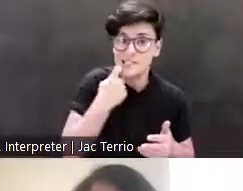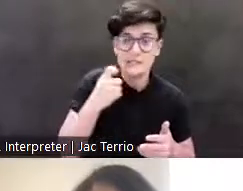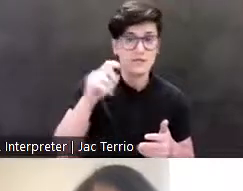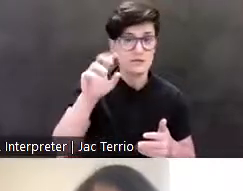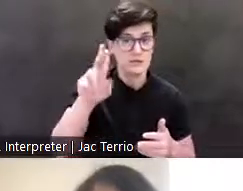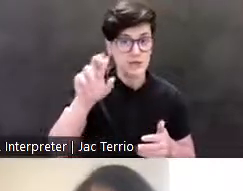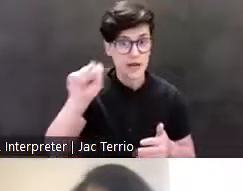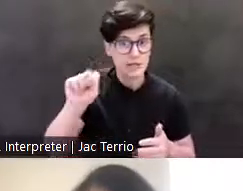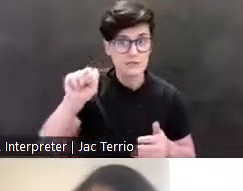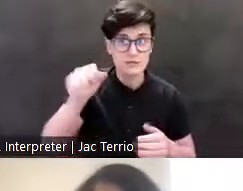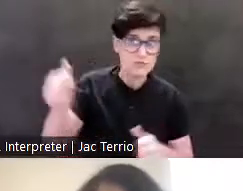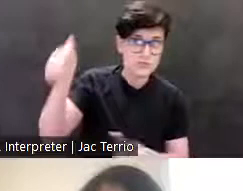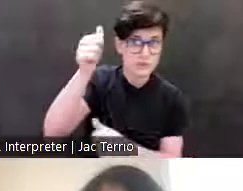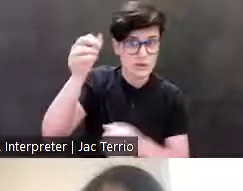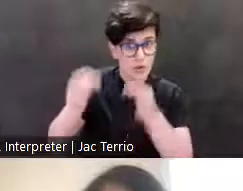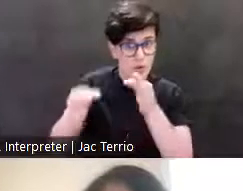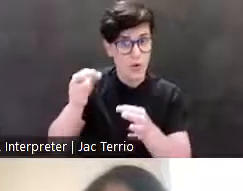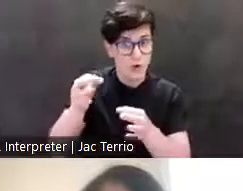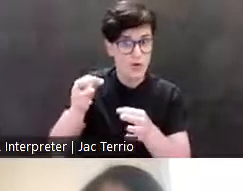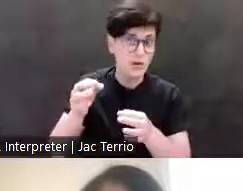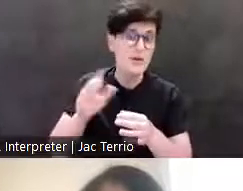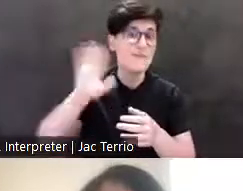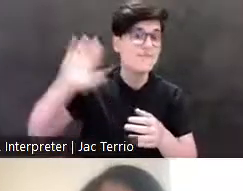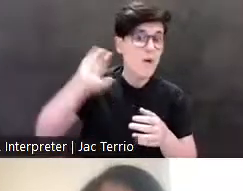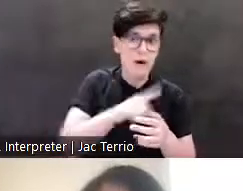case.